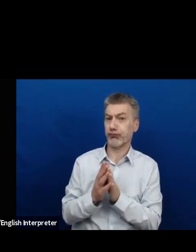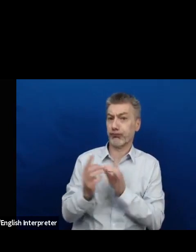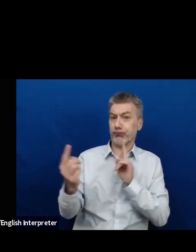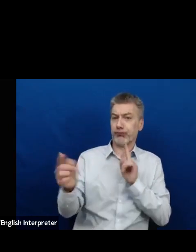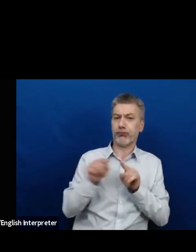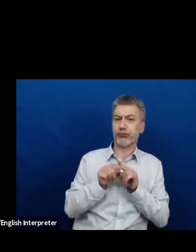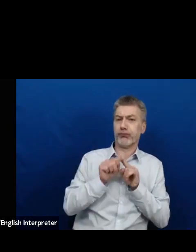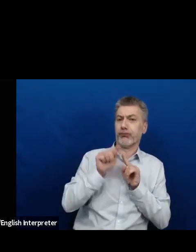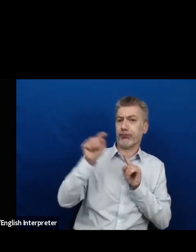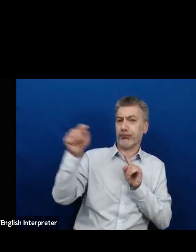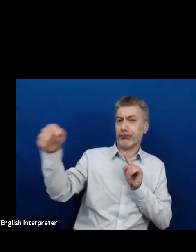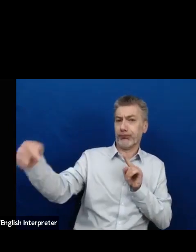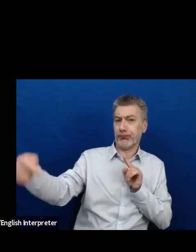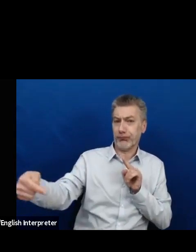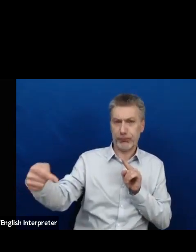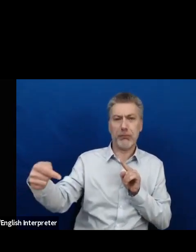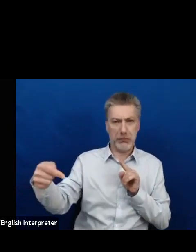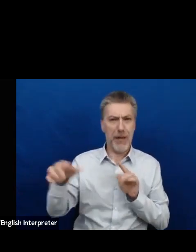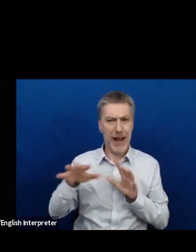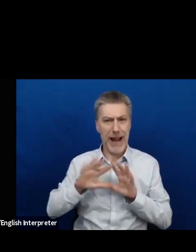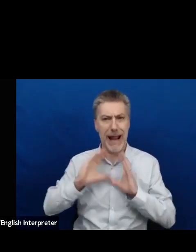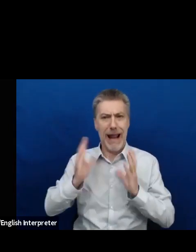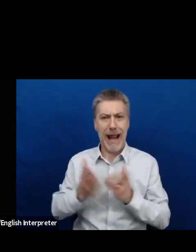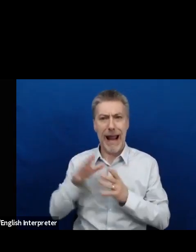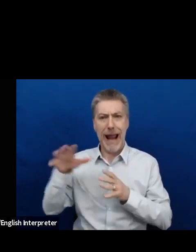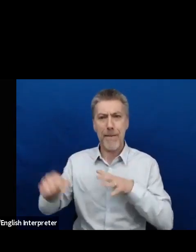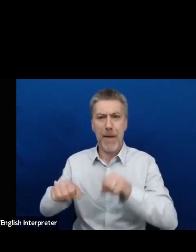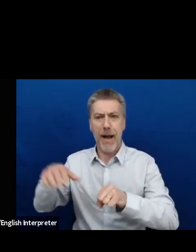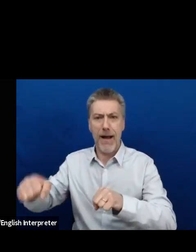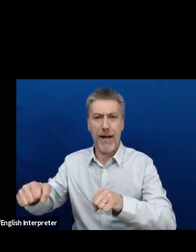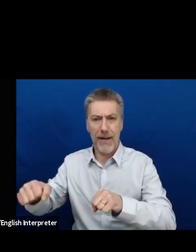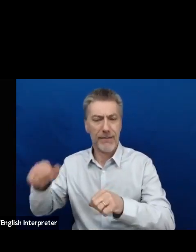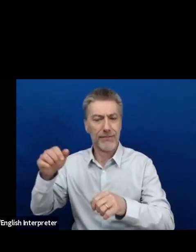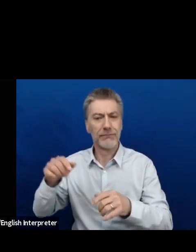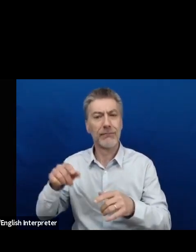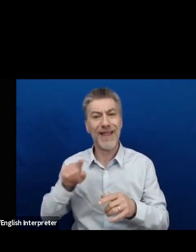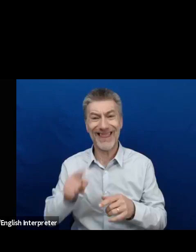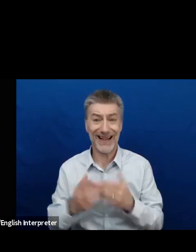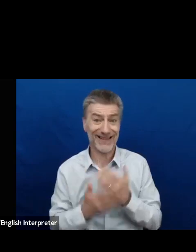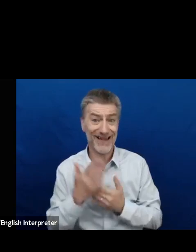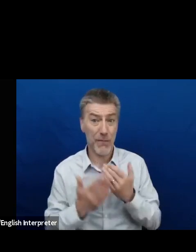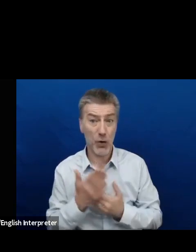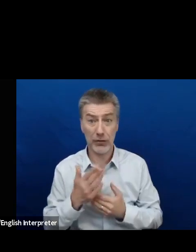to account the colonial activity that was significant to their development